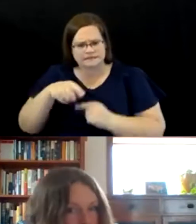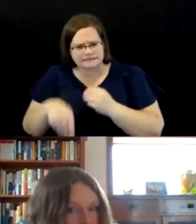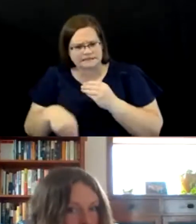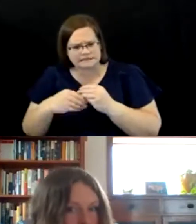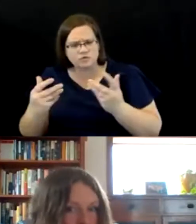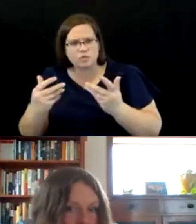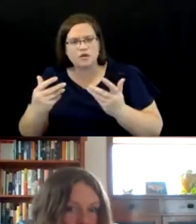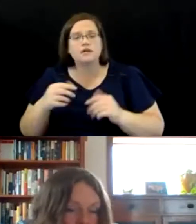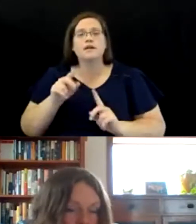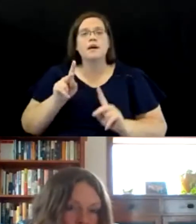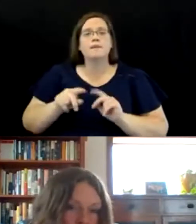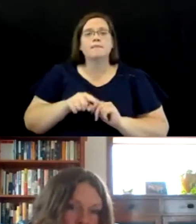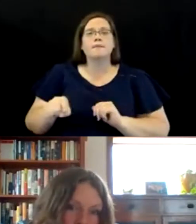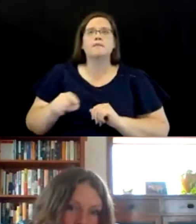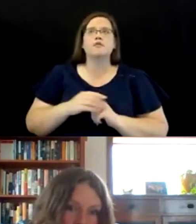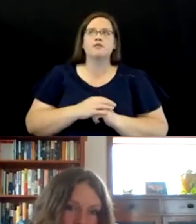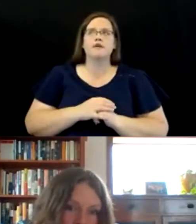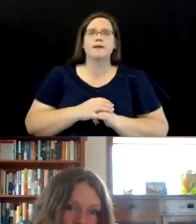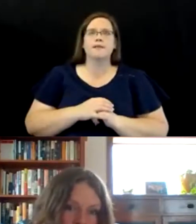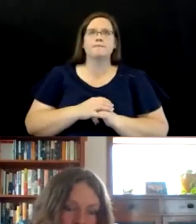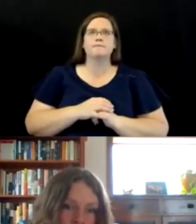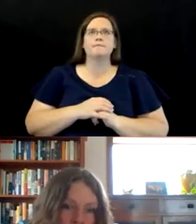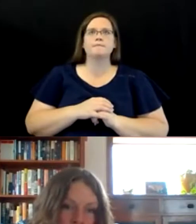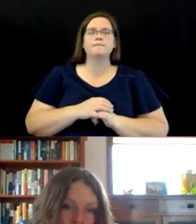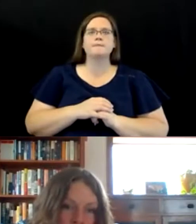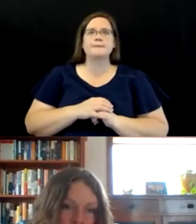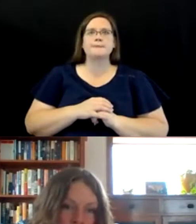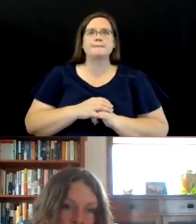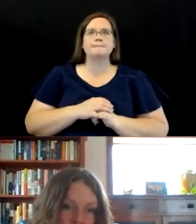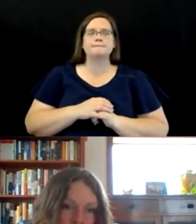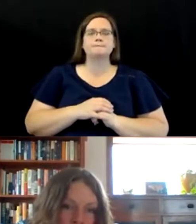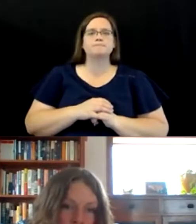people who are very concerned about shots or